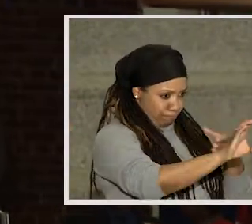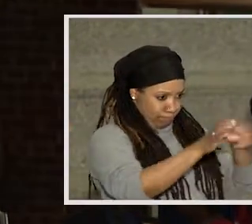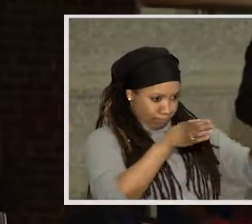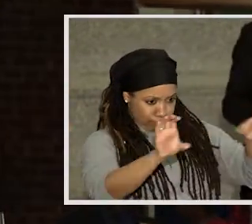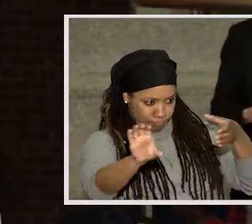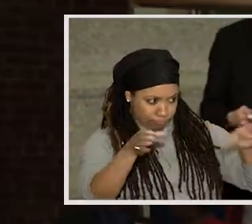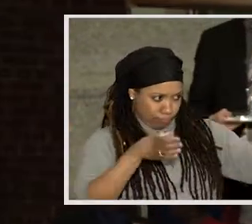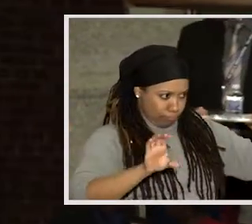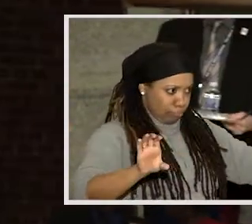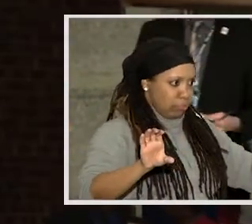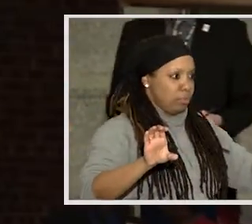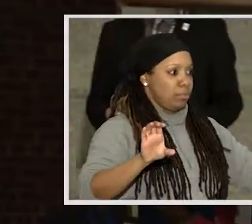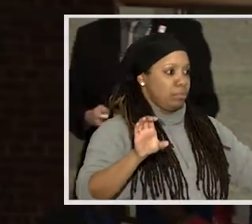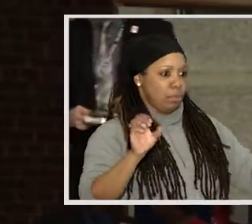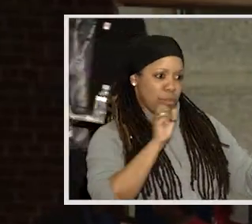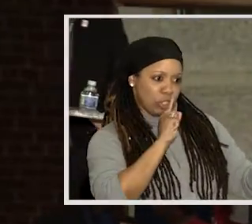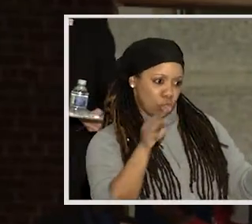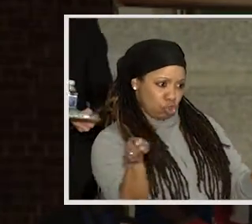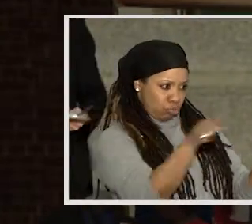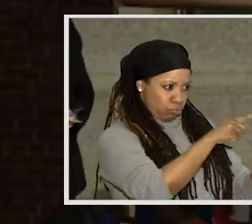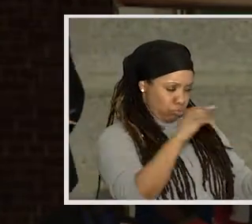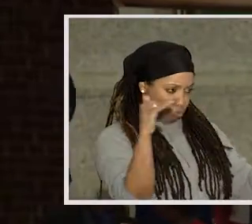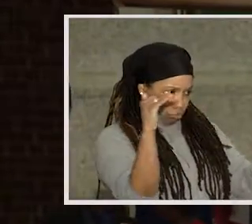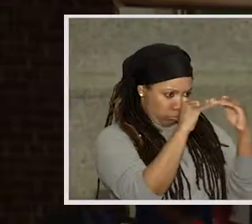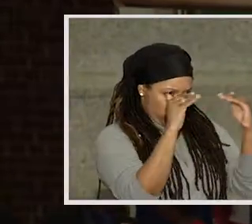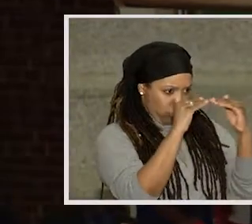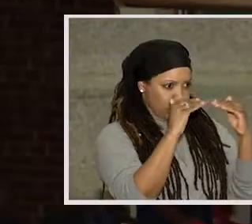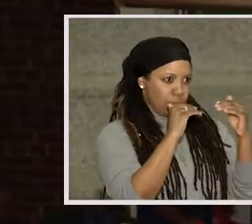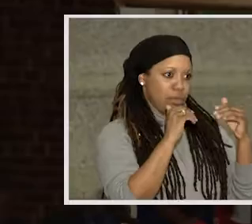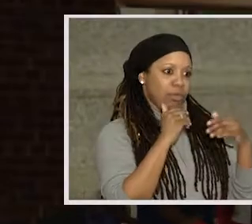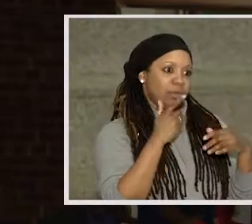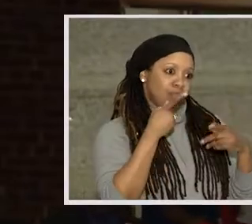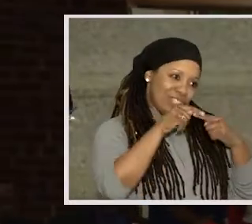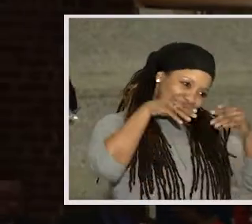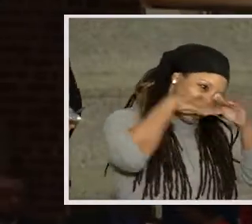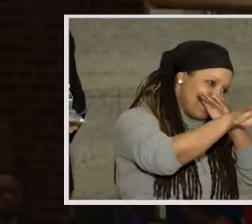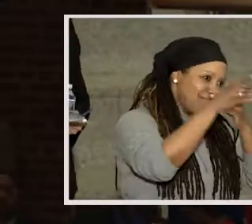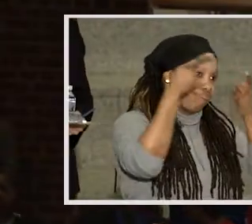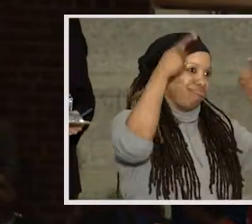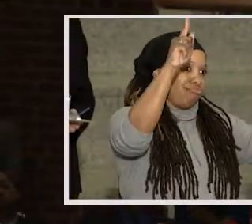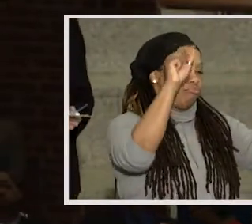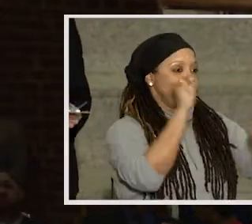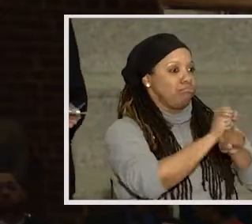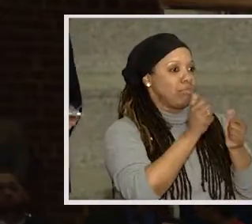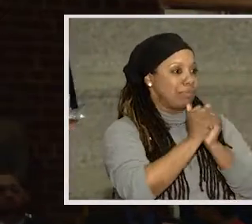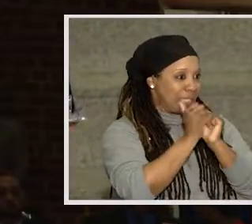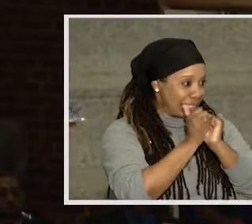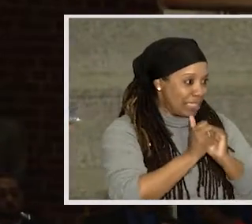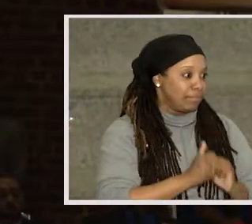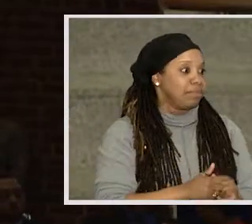THAT PATHWAY TO THE MIDDLE CLASS REGARDLESS OF THEIR ABILITIES AND WE SUPPORT PEOPLE WITH INTELLECTUAL DISABILITIES SO